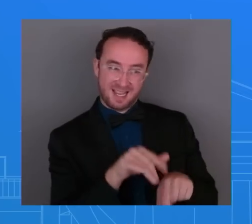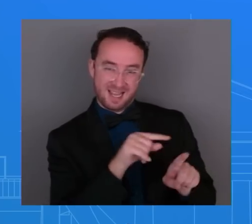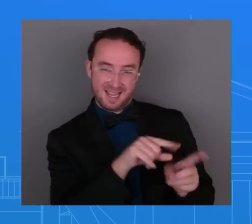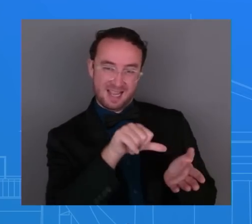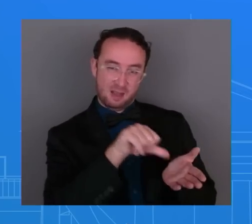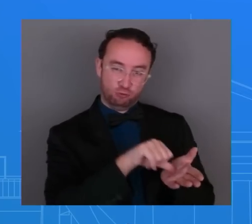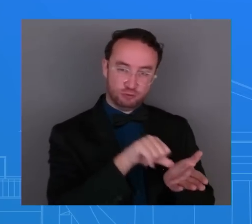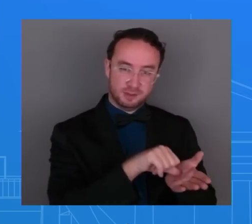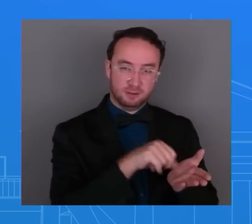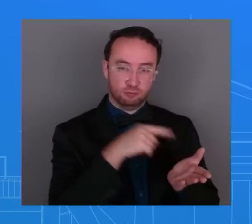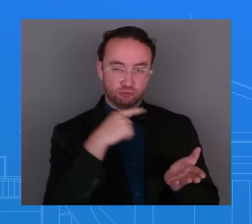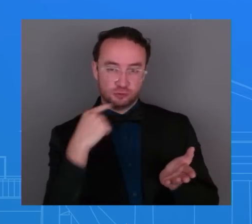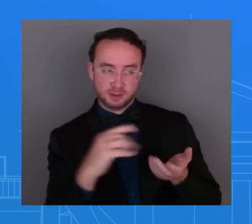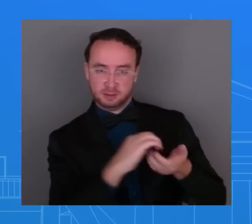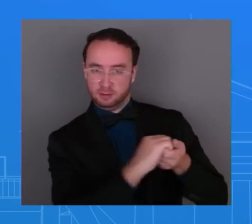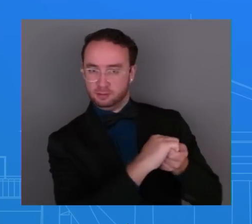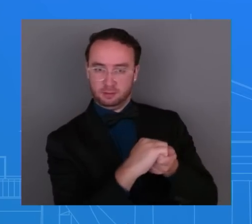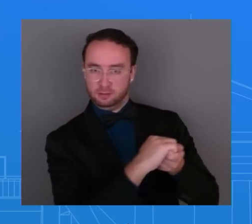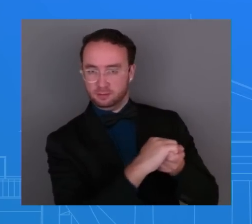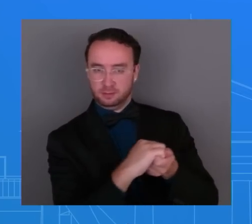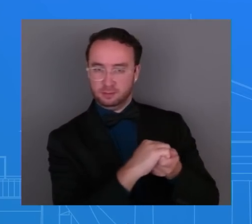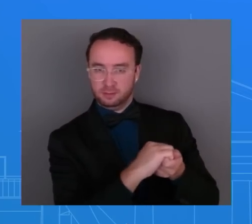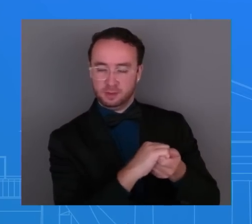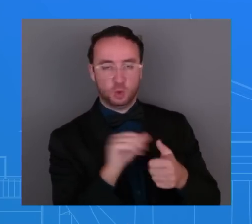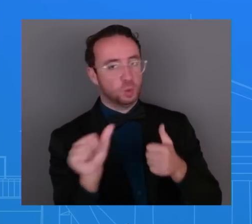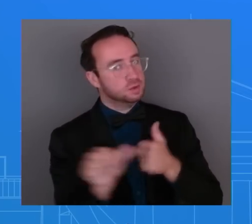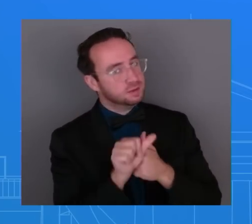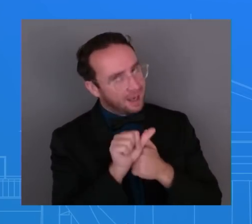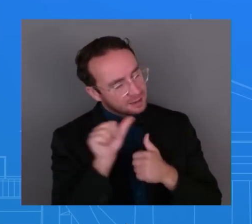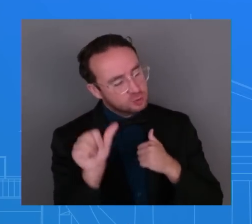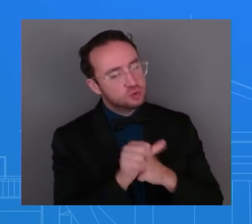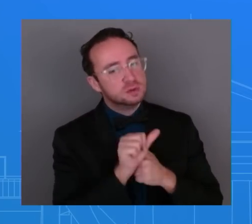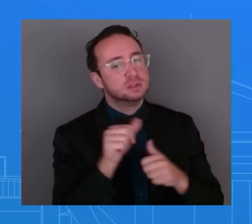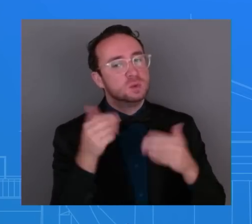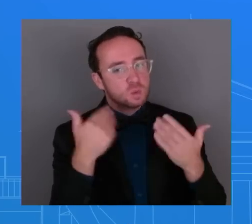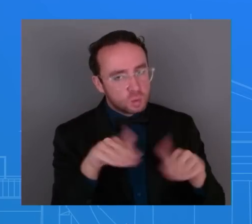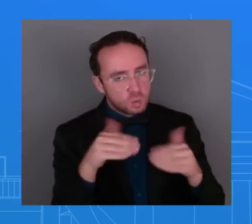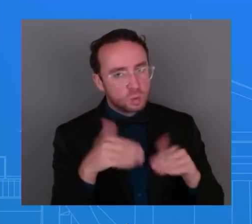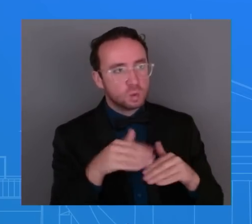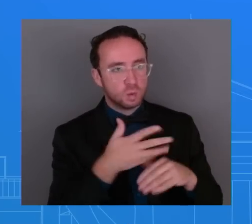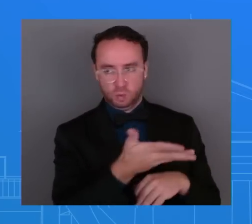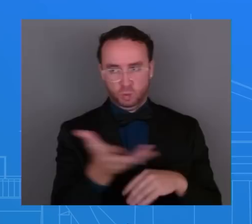reaches beyond the Middle East but also around the world. As we are -- as we and our partners